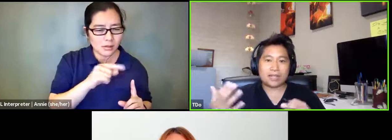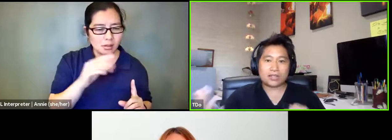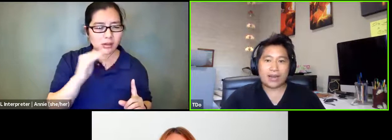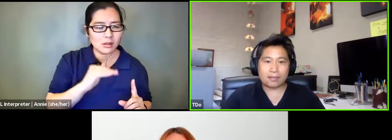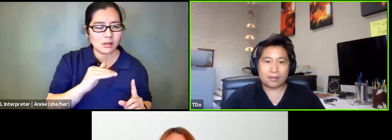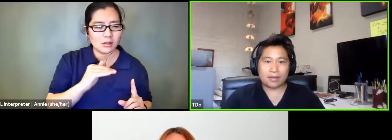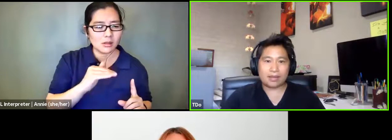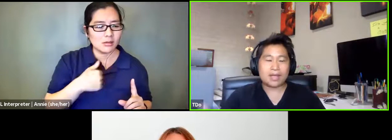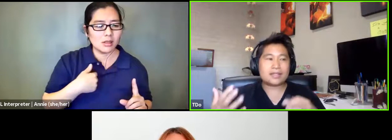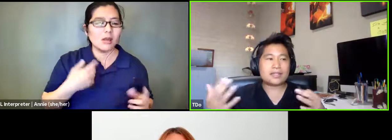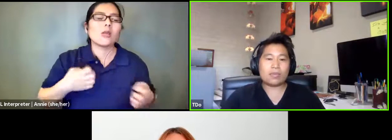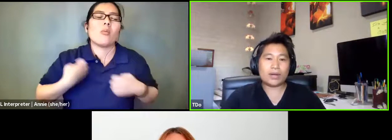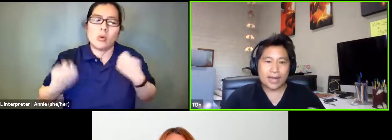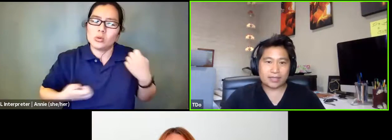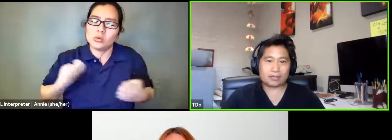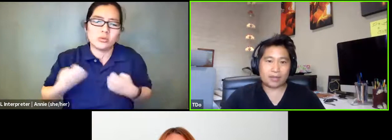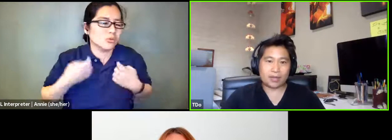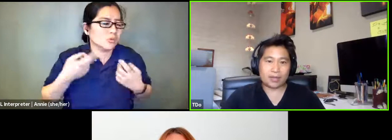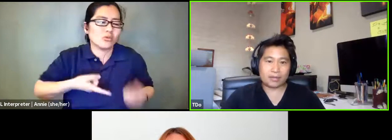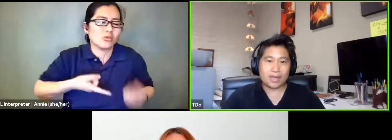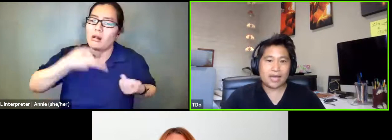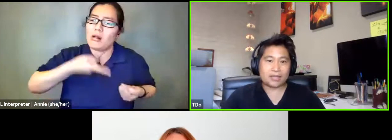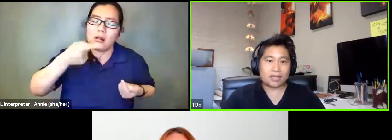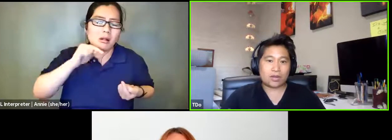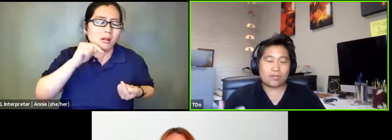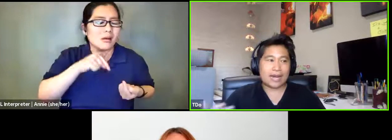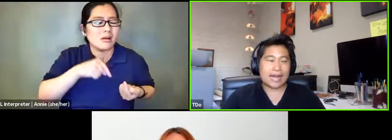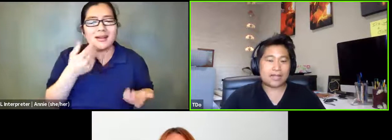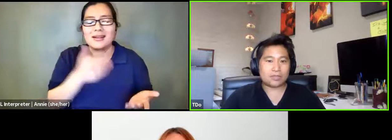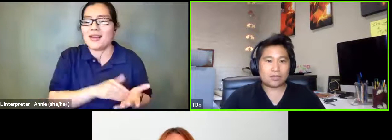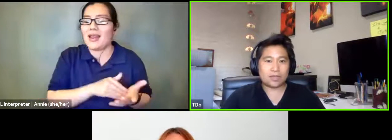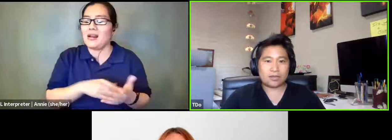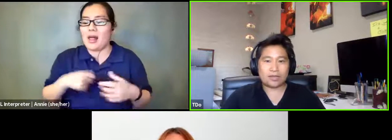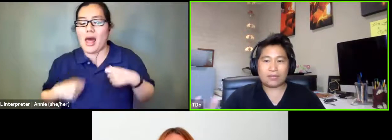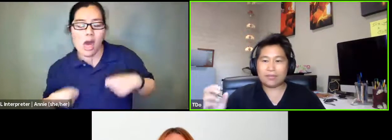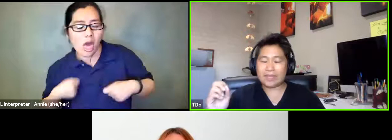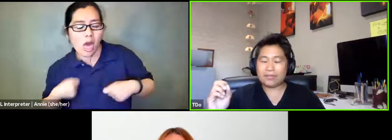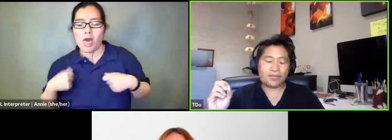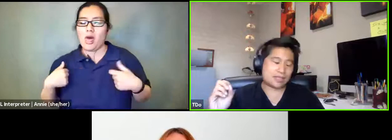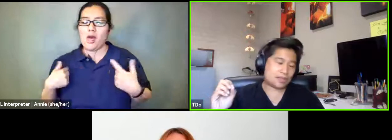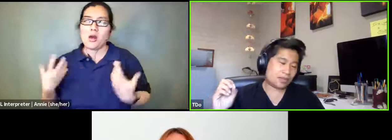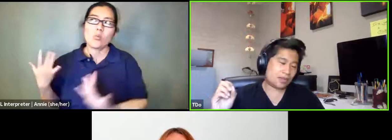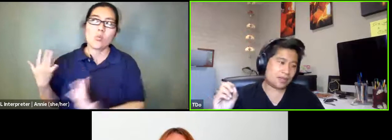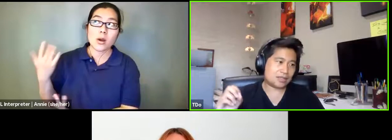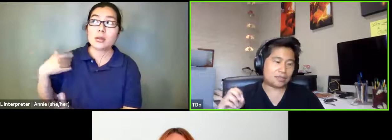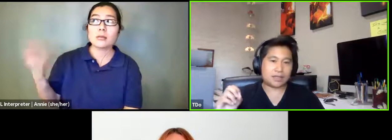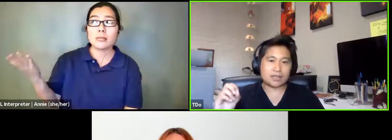things are happening someone has to bring it up. Even if it is something as simple as